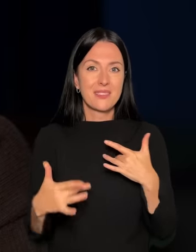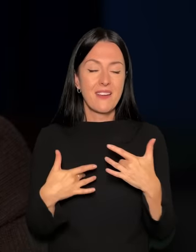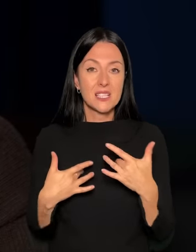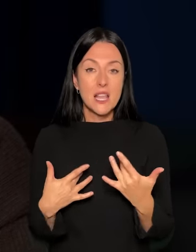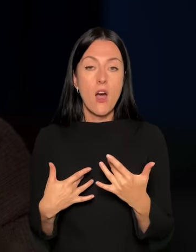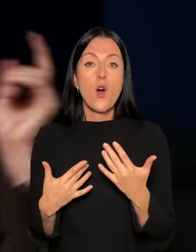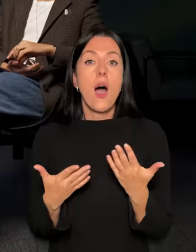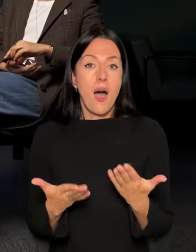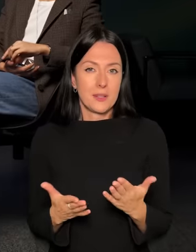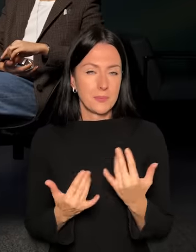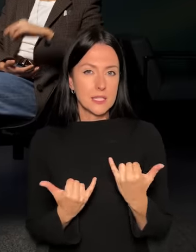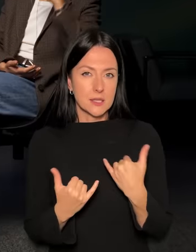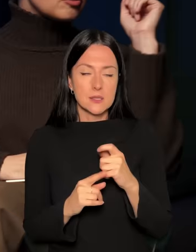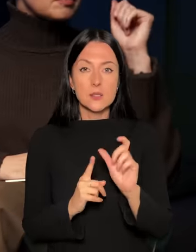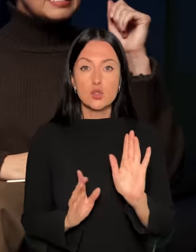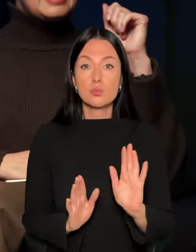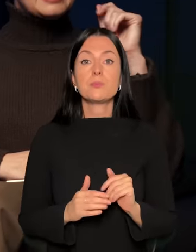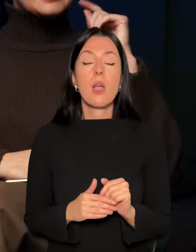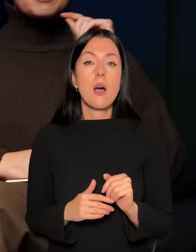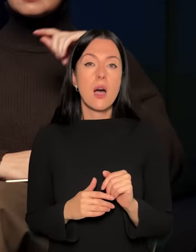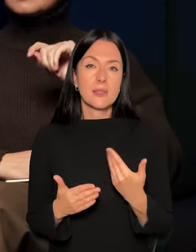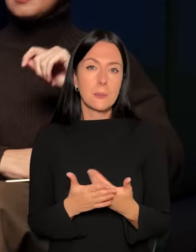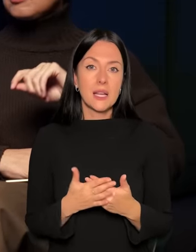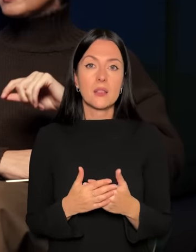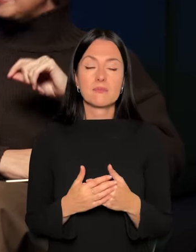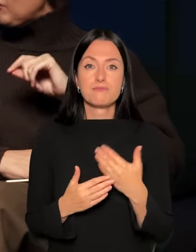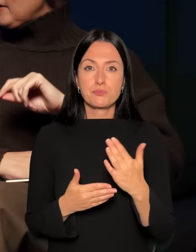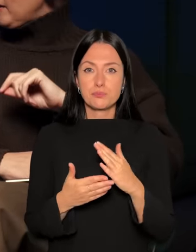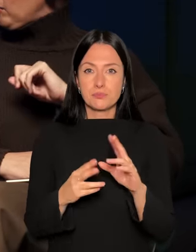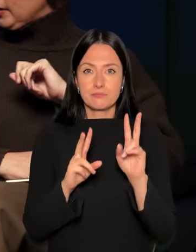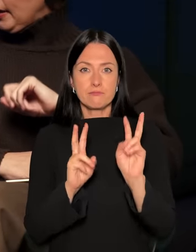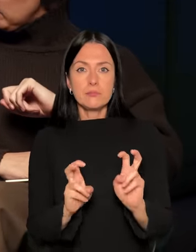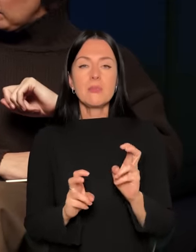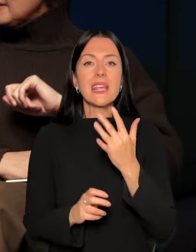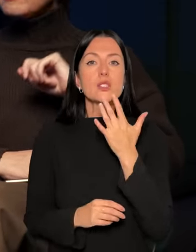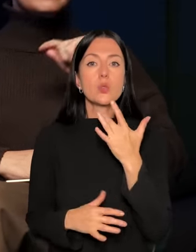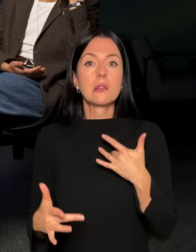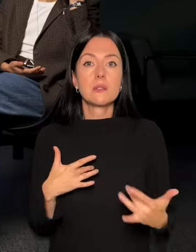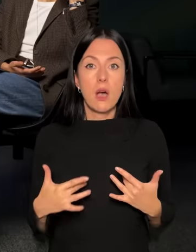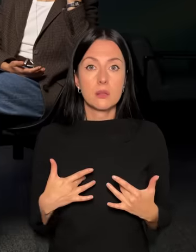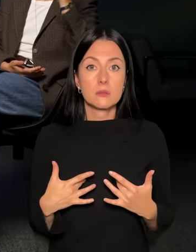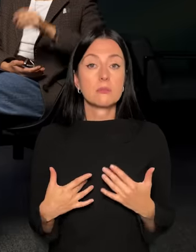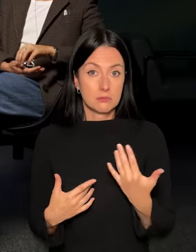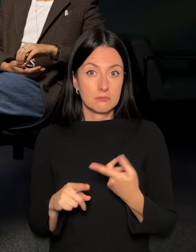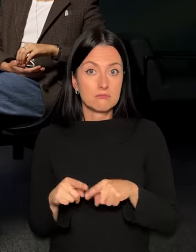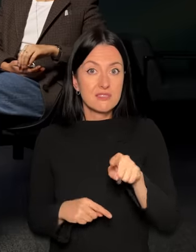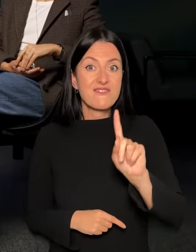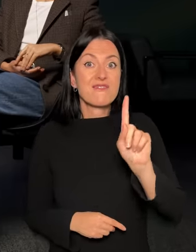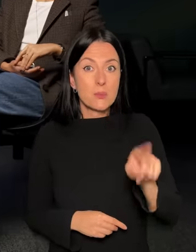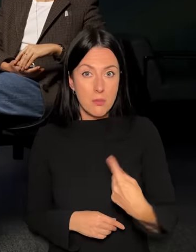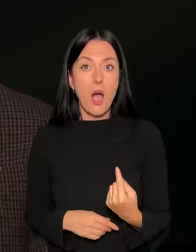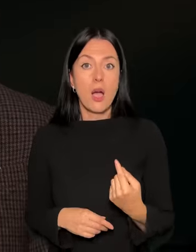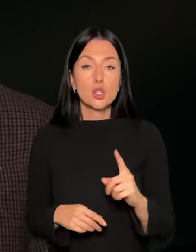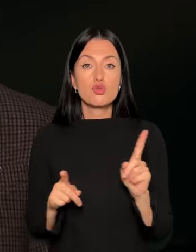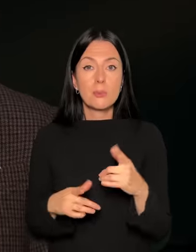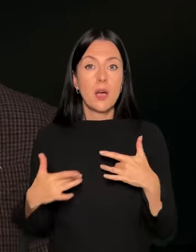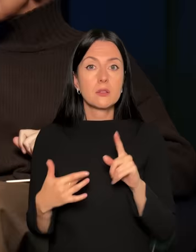But, for instance, the status of a National Theater requires that it be fully equipped.